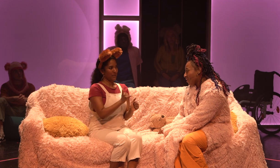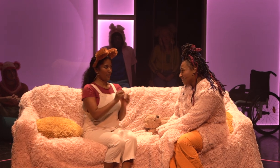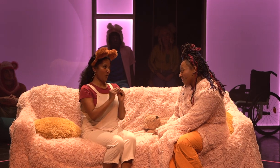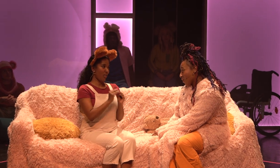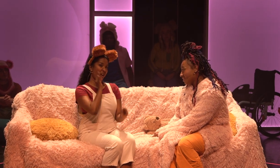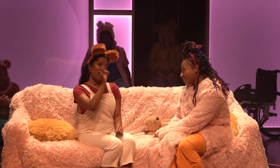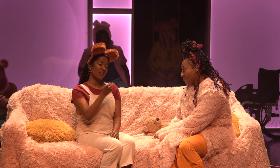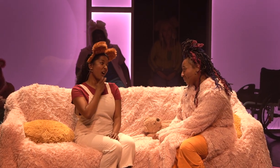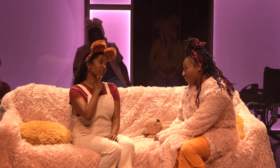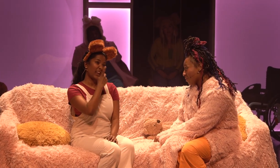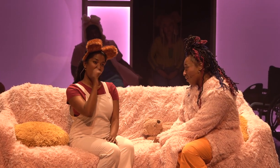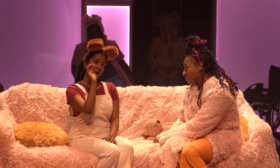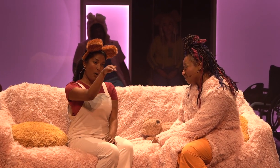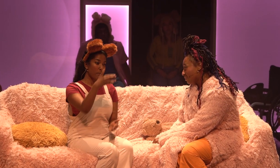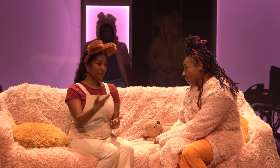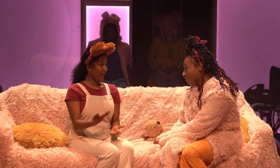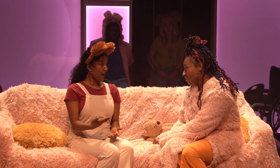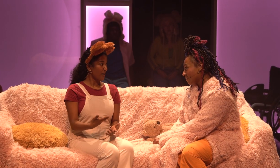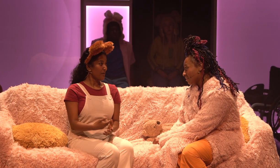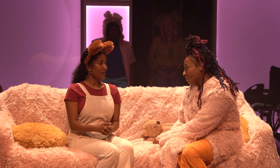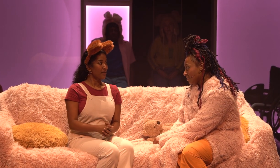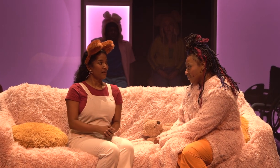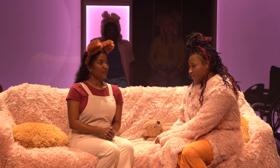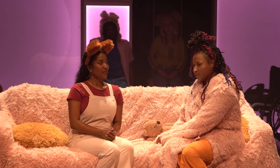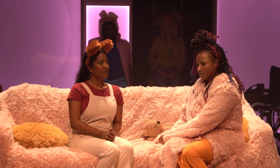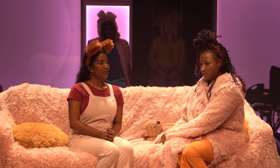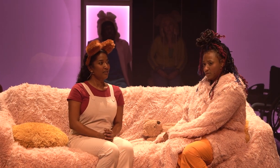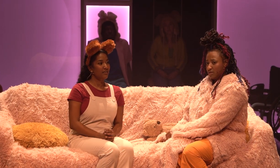asking Auntie if you can go home soon?'